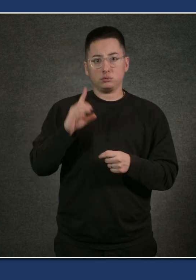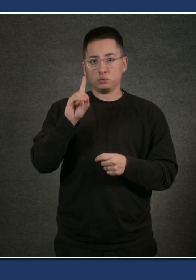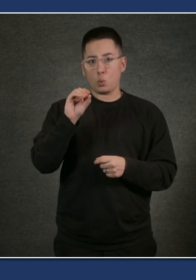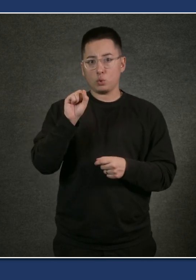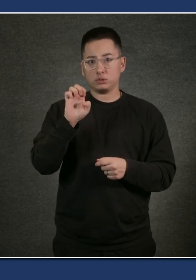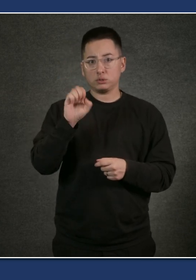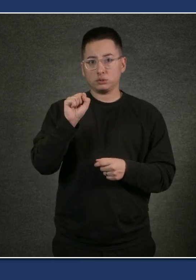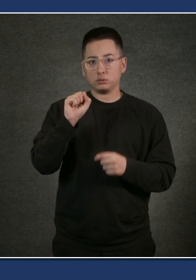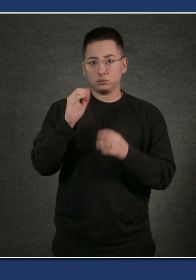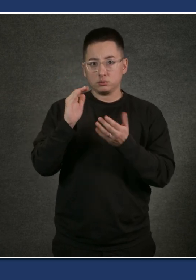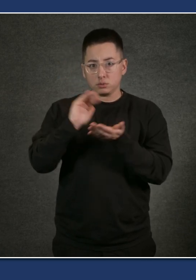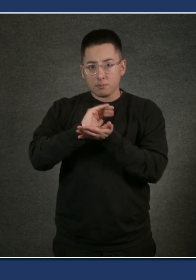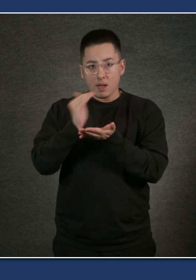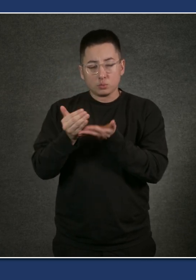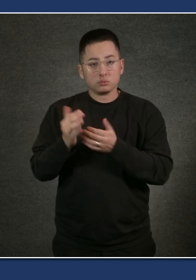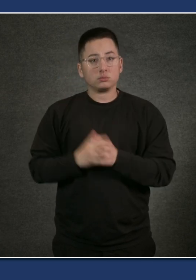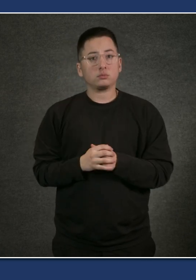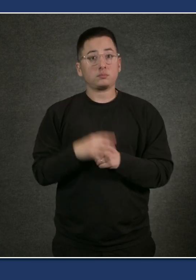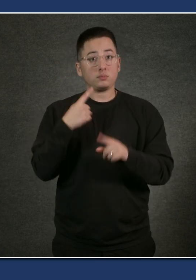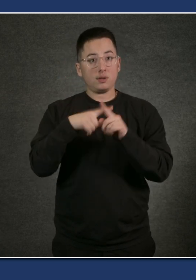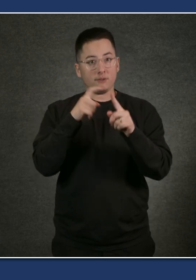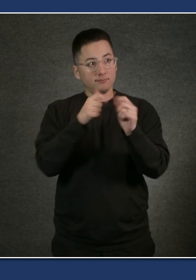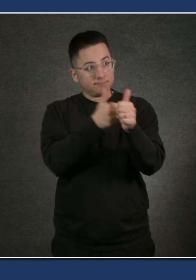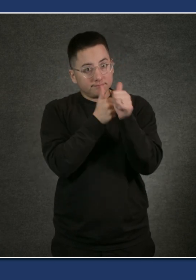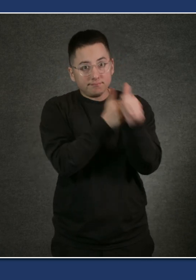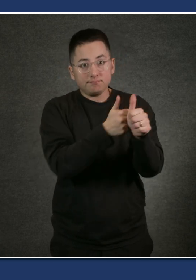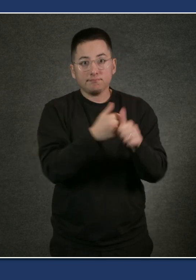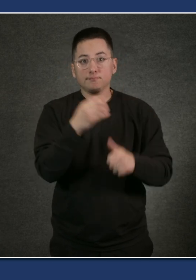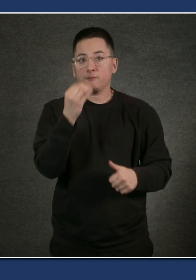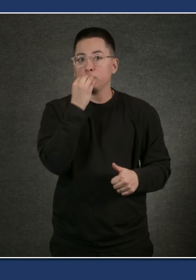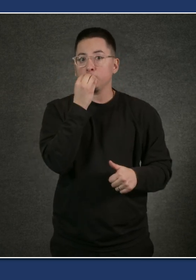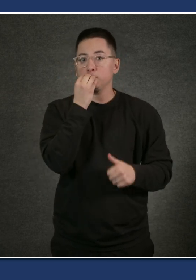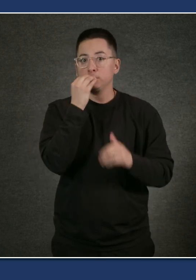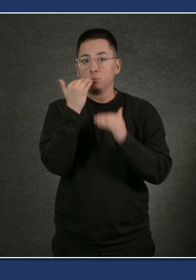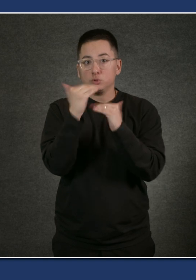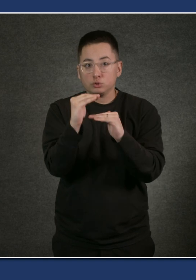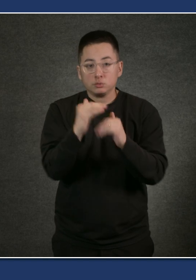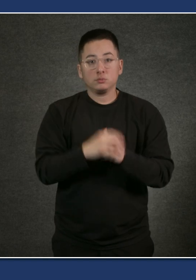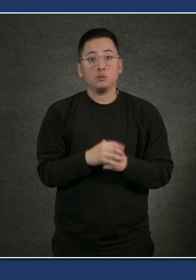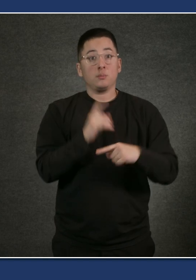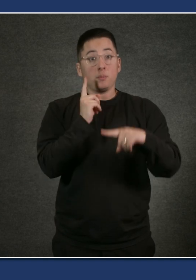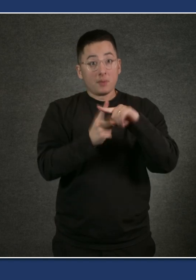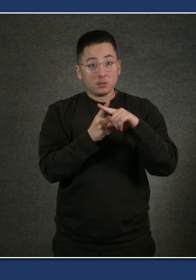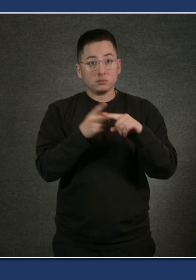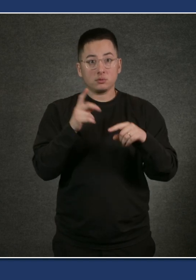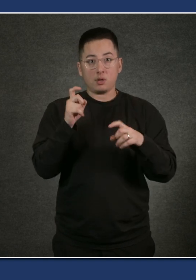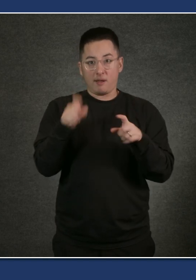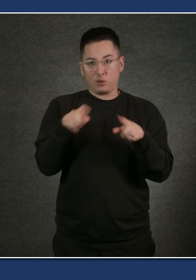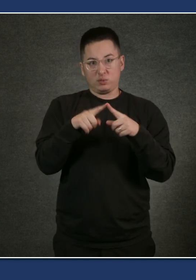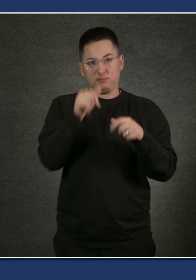monitoring blood sugar levels, adjusting insulin doses, adhering to dietary restrictions,